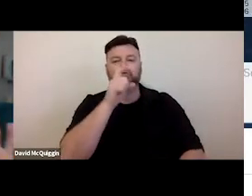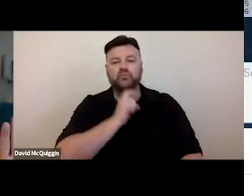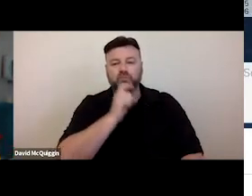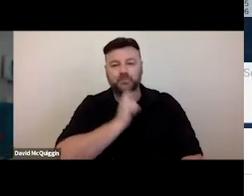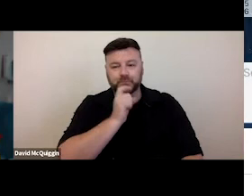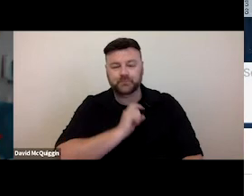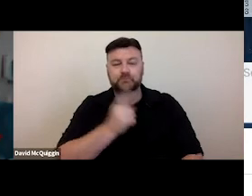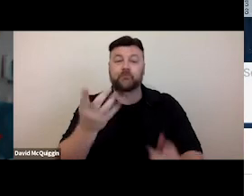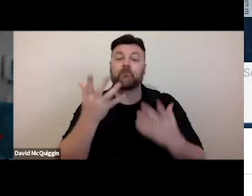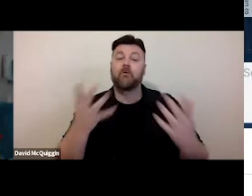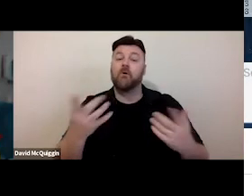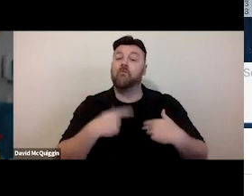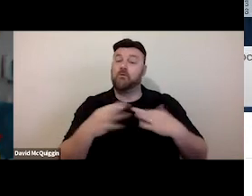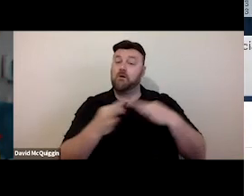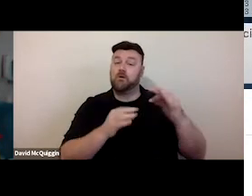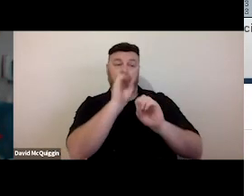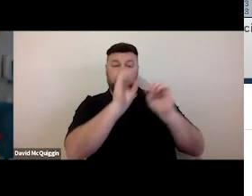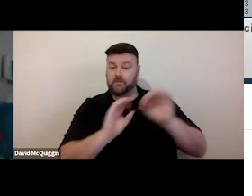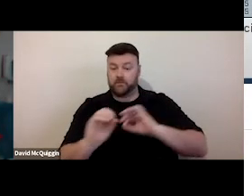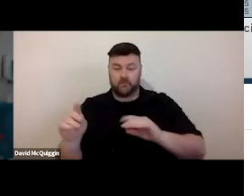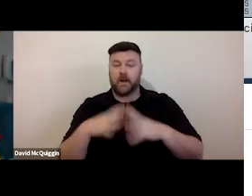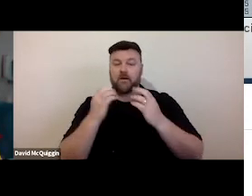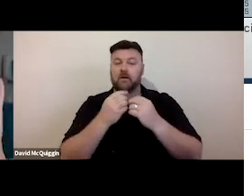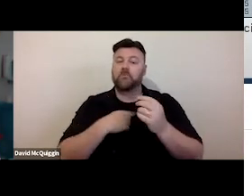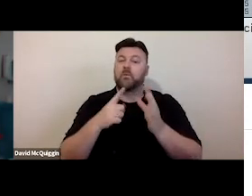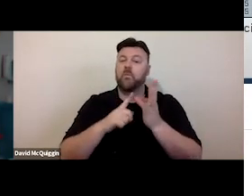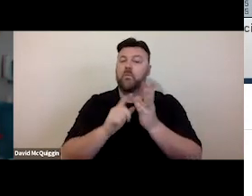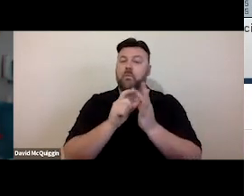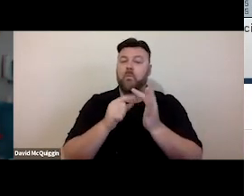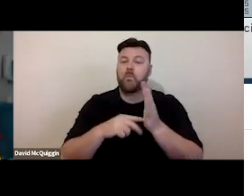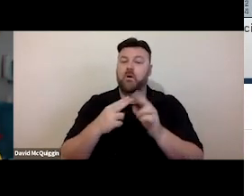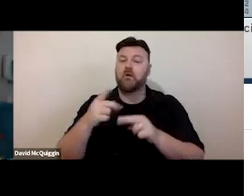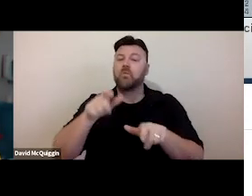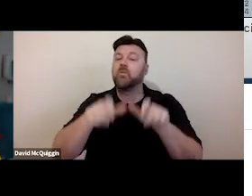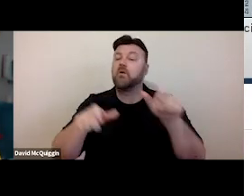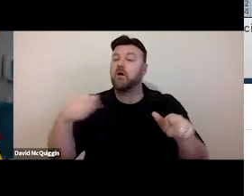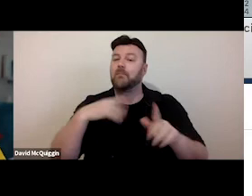often map this out when I do an audit for clients, just to be clear in my own mind.